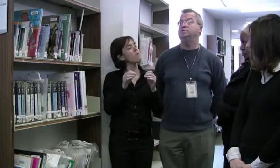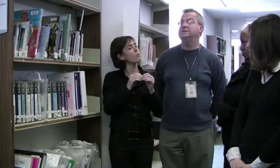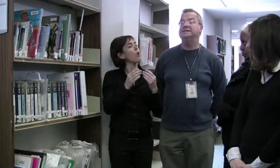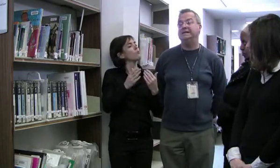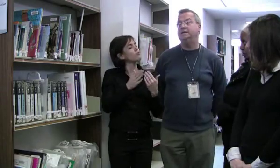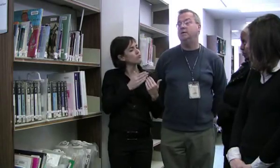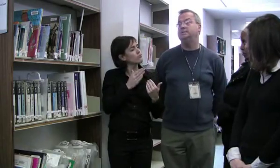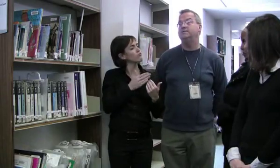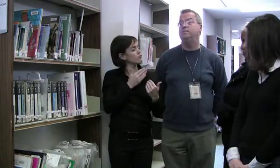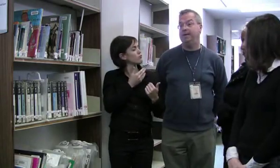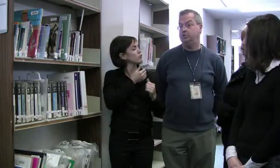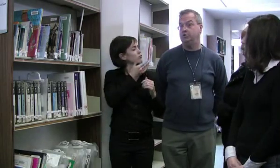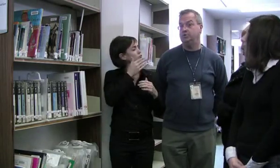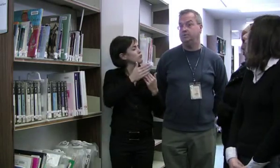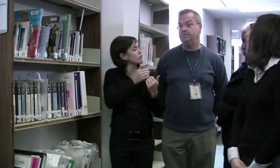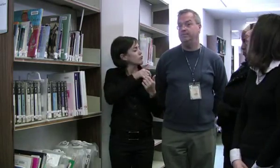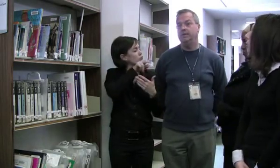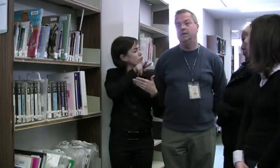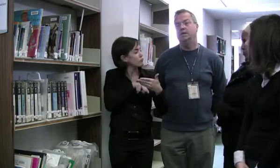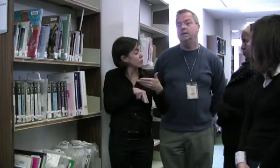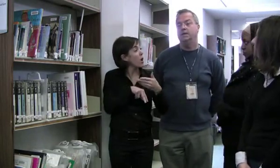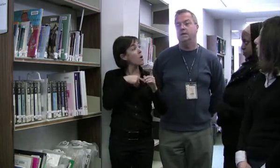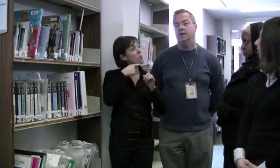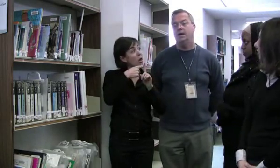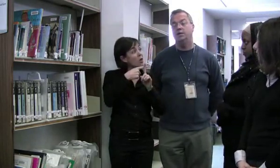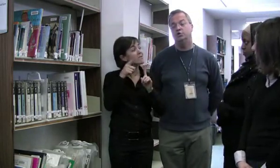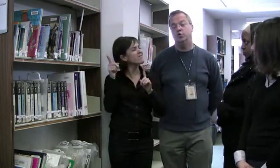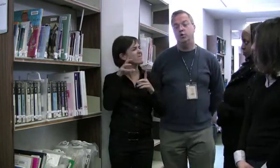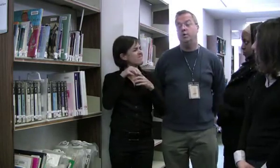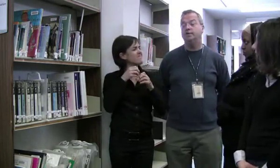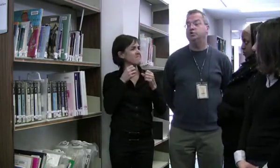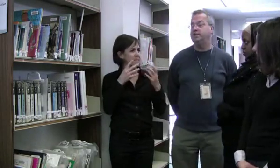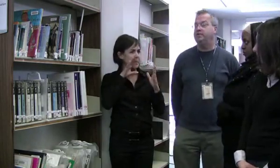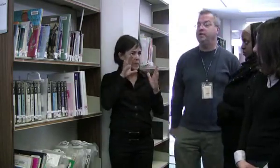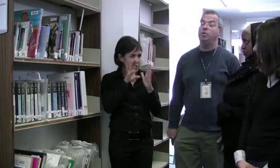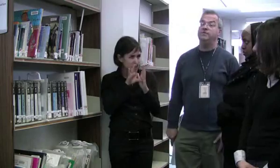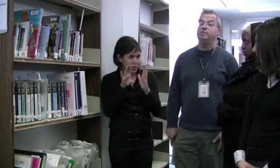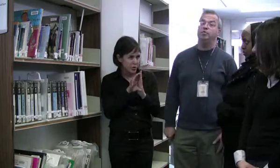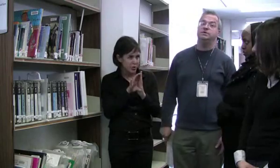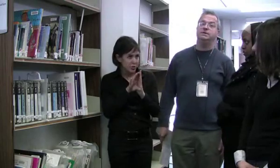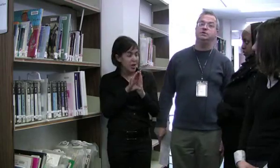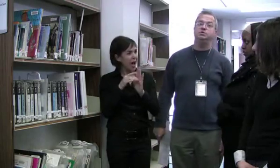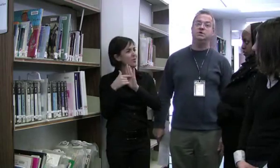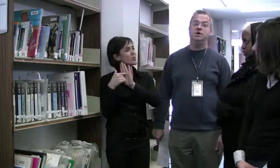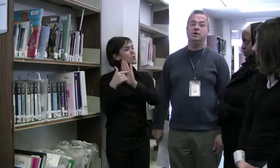the language is easier than other books. Often the books have lots of pictures.